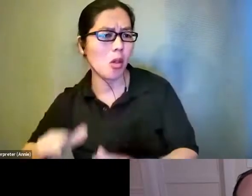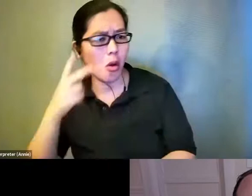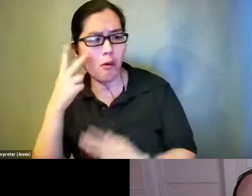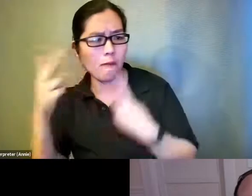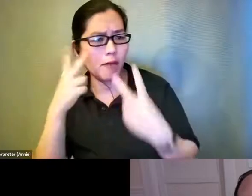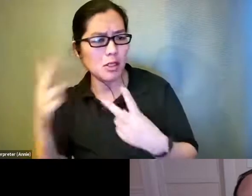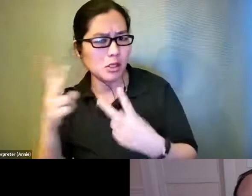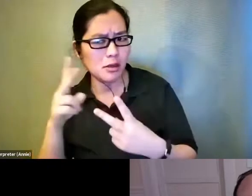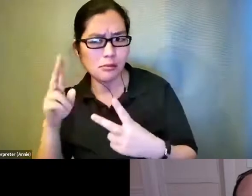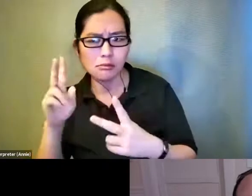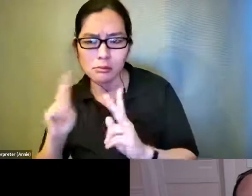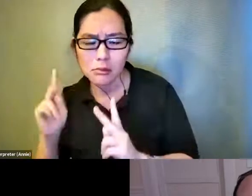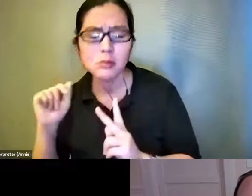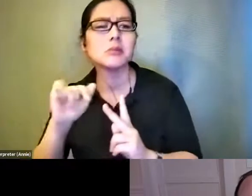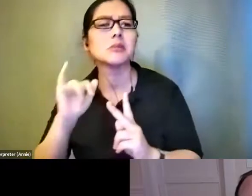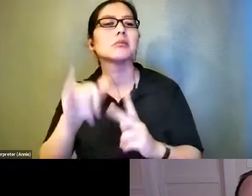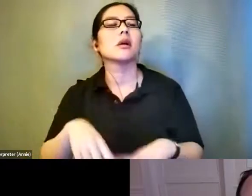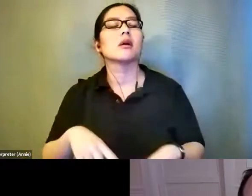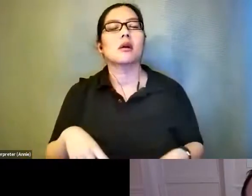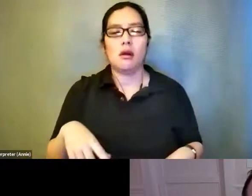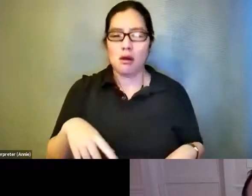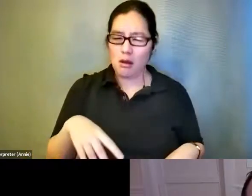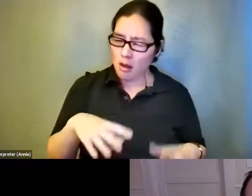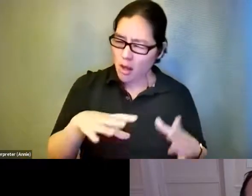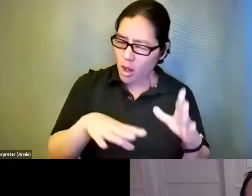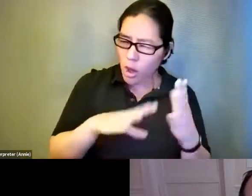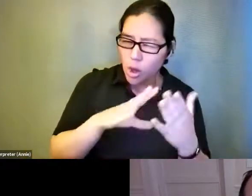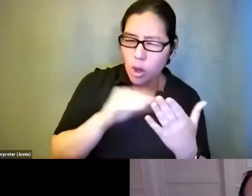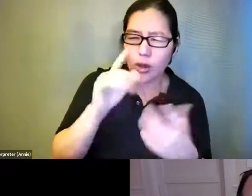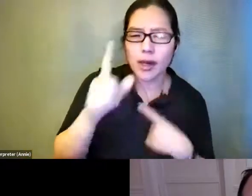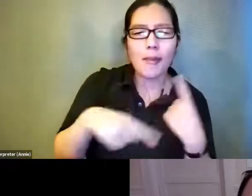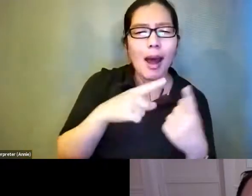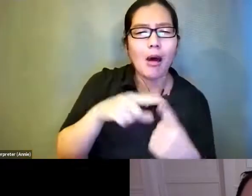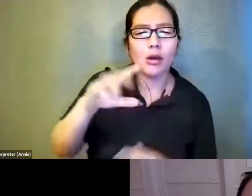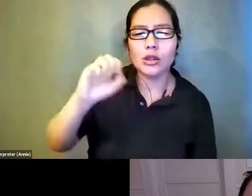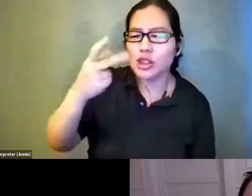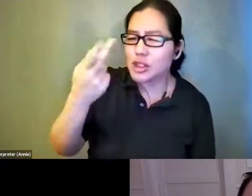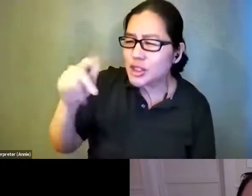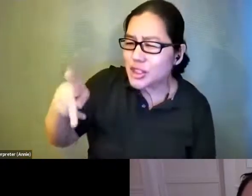we'll hear about later today and dropping that into my file. I would just keep collecting things and